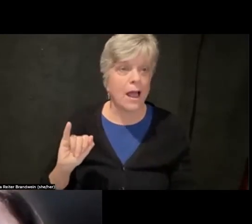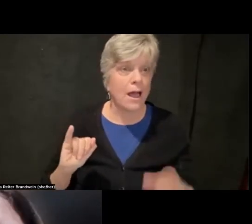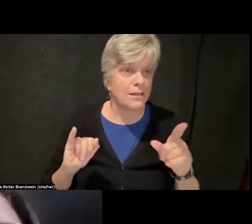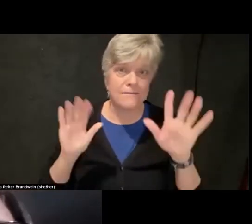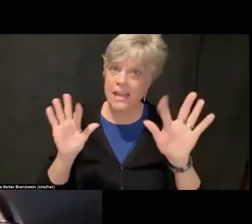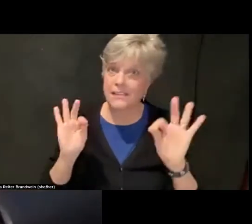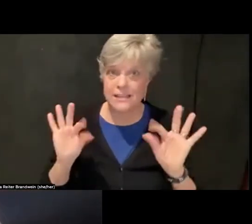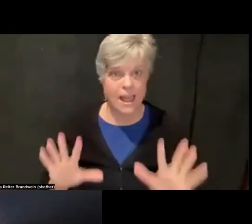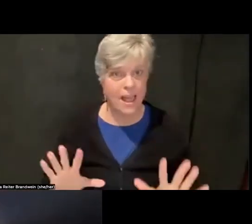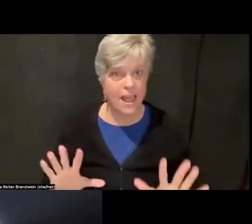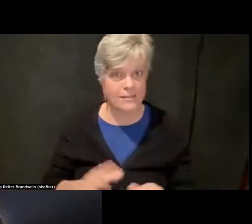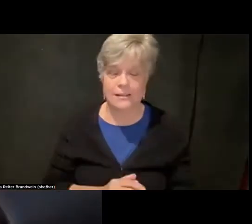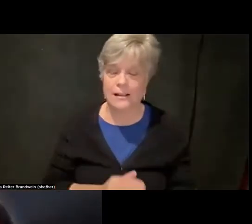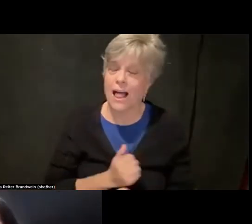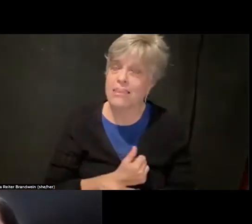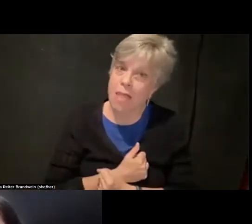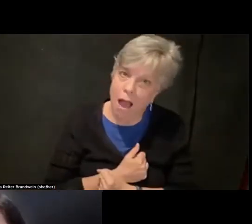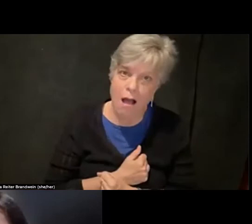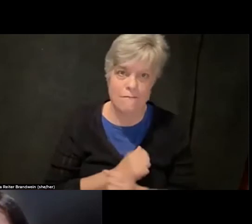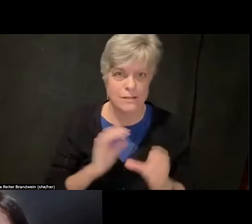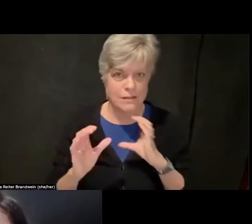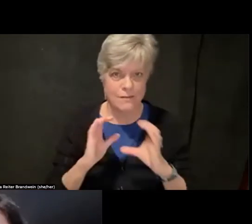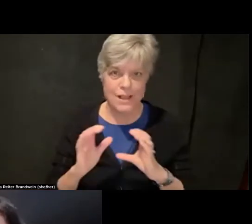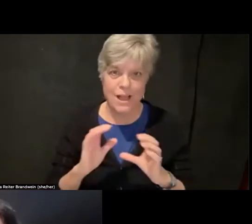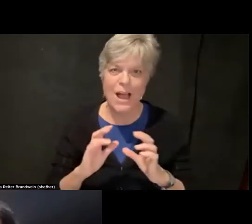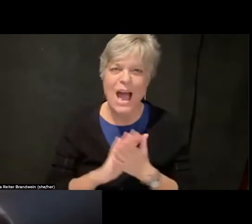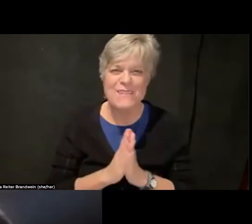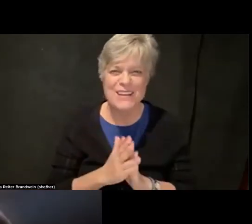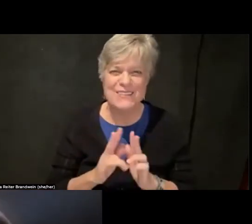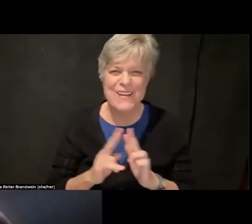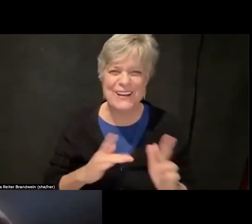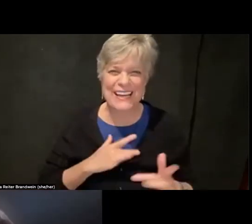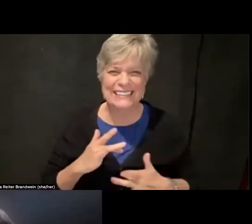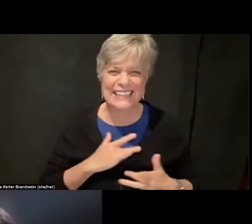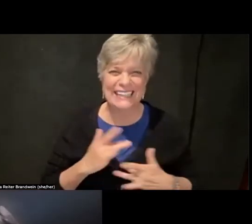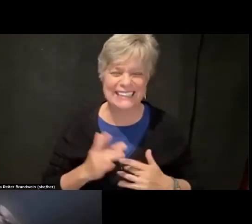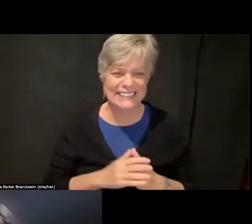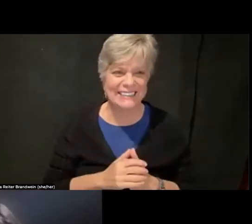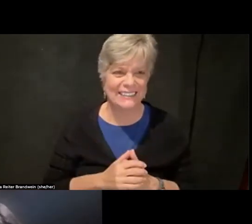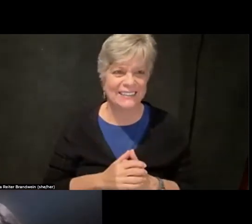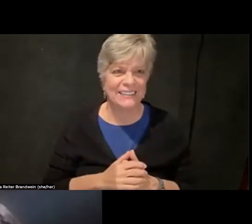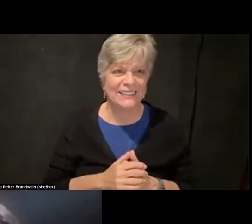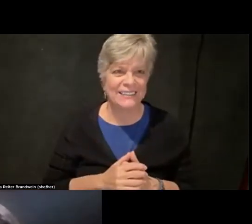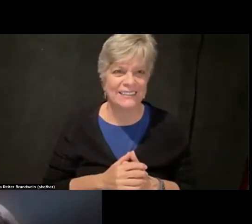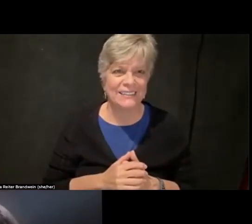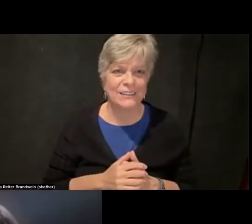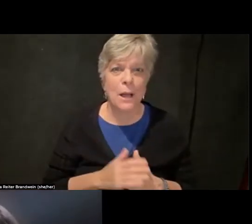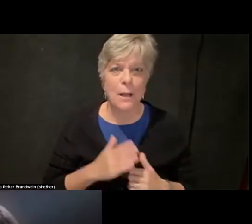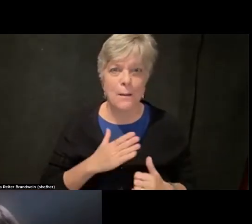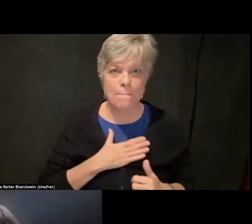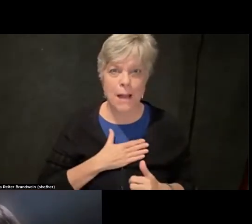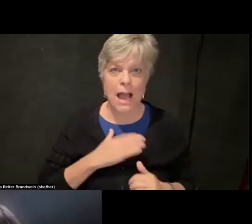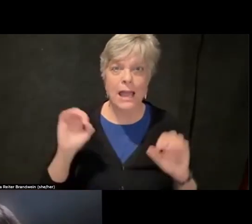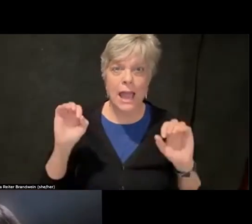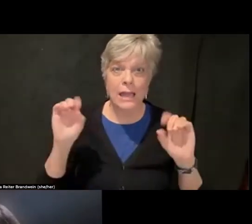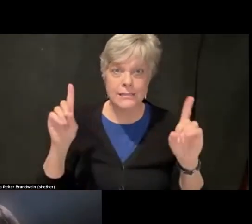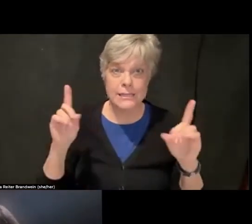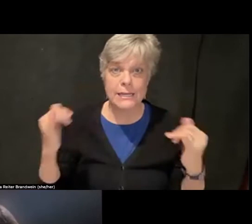and I'm getting really excited. So I'm doing my ed D right now and my focus will be on DCCs